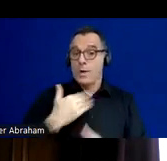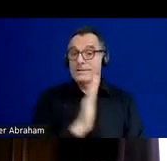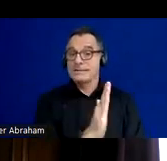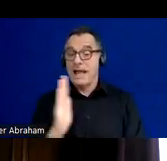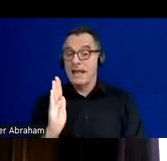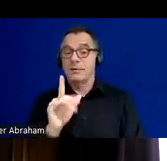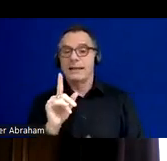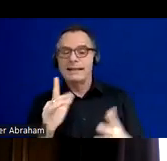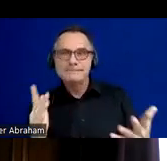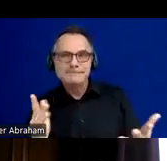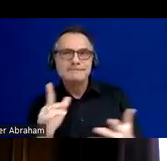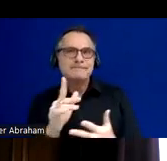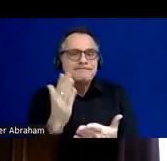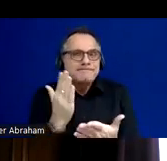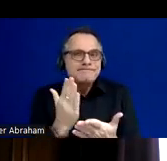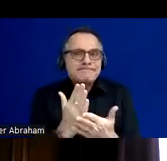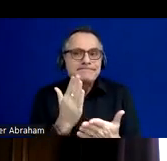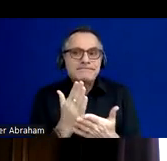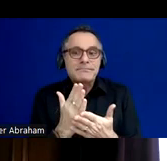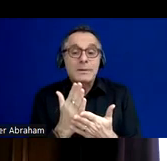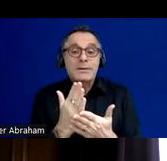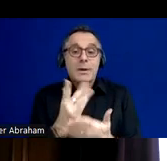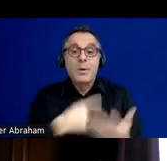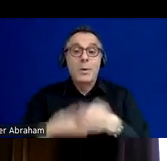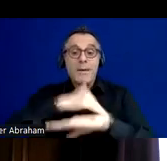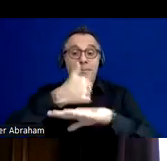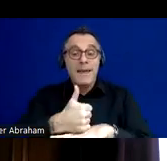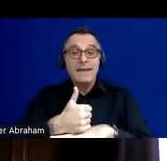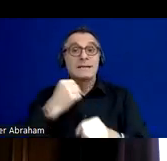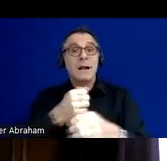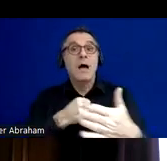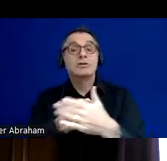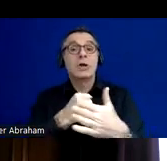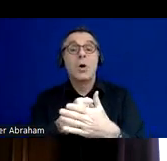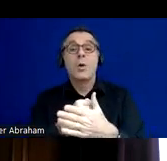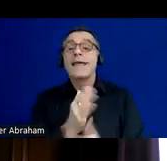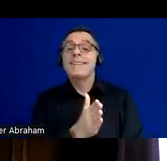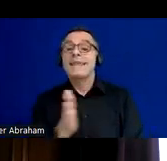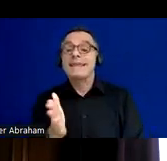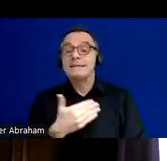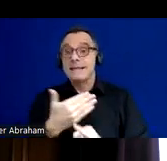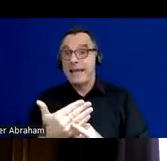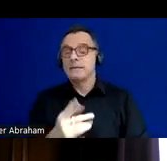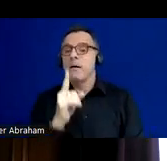misnomer - we are certainly based in Glasgow in the east-end, but our collections spread